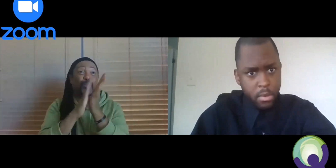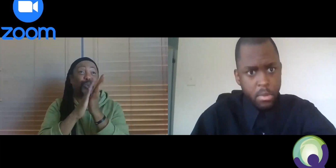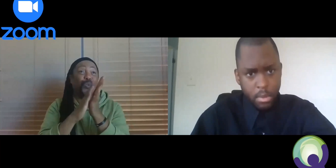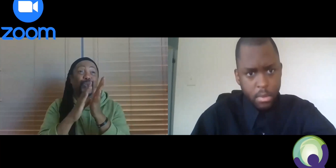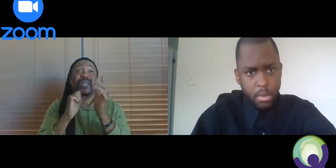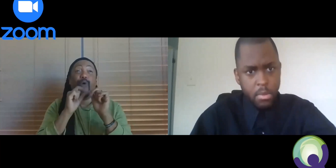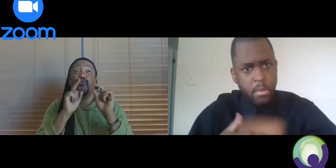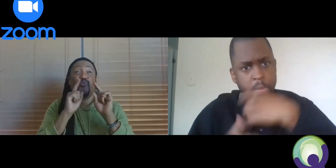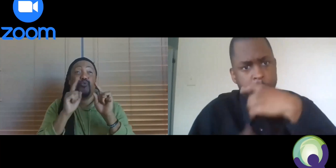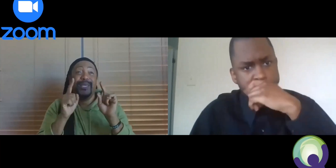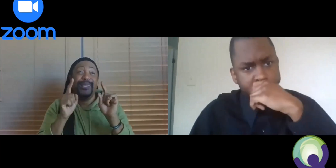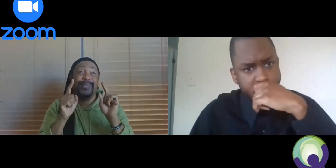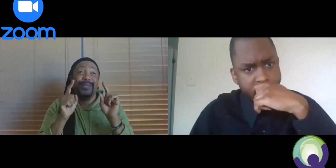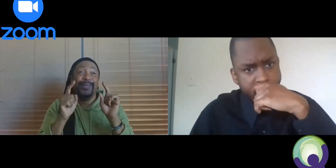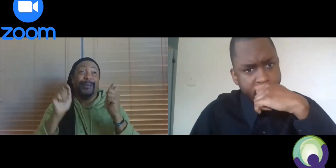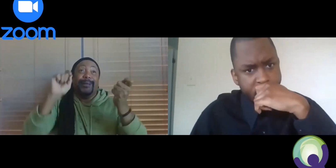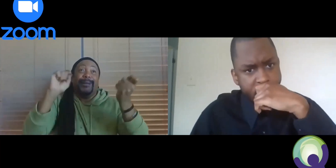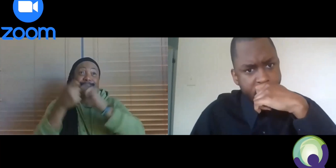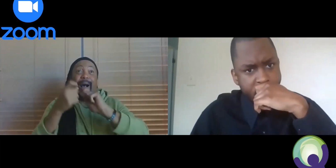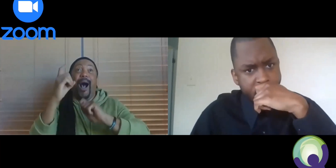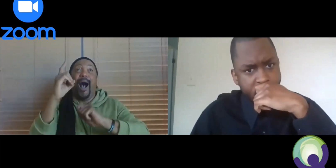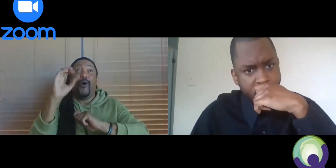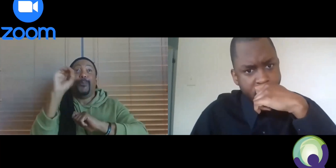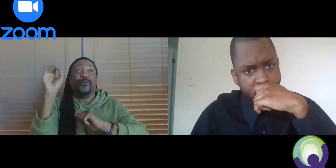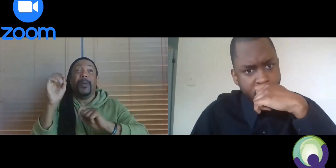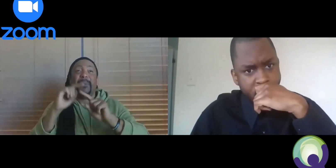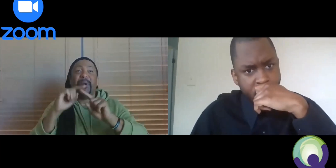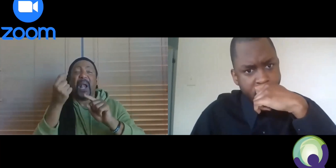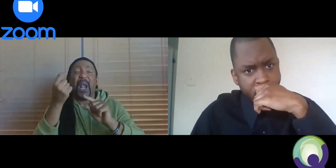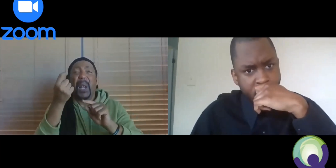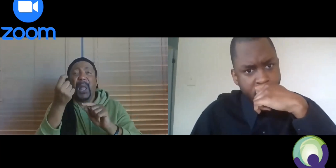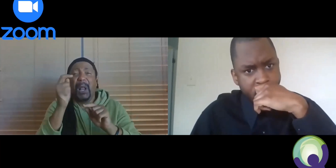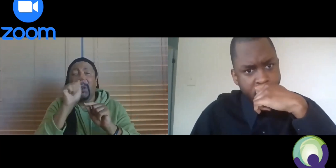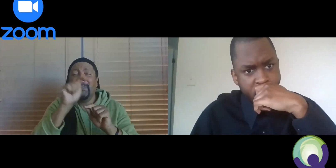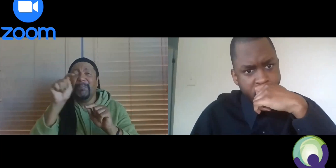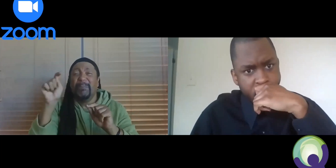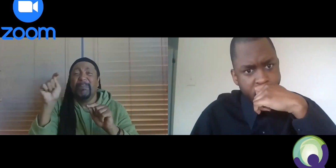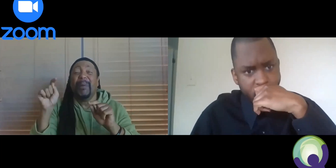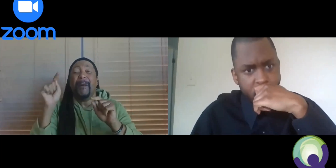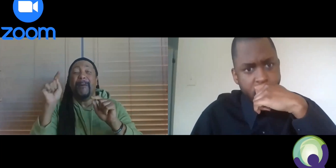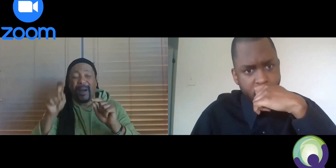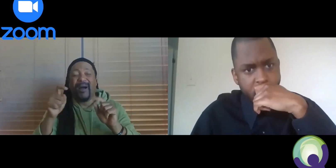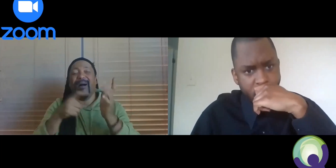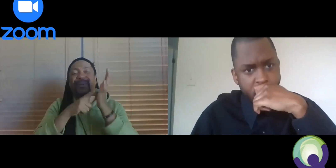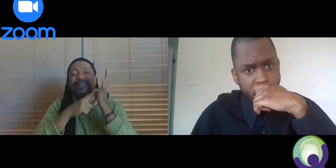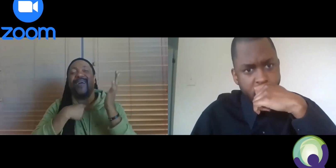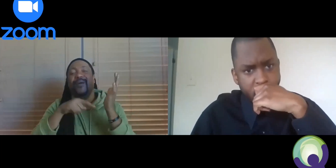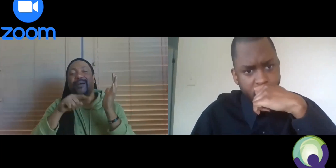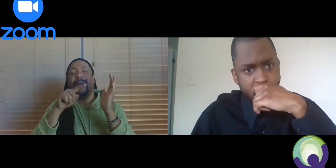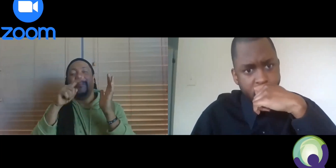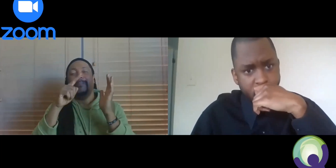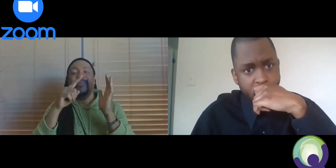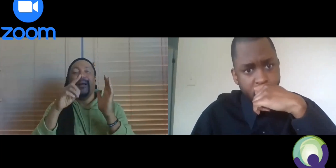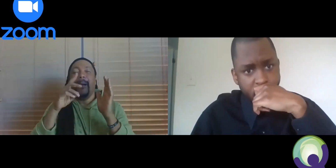that won’t make changes, not really, not 100% but little changes here and there.